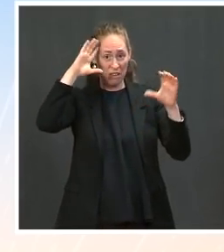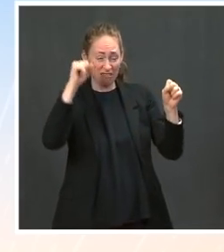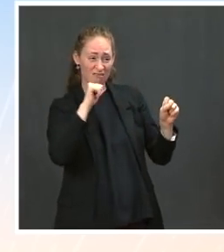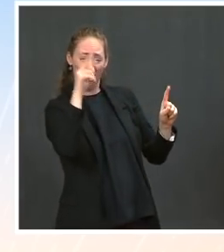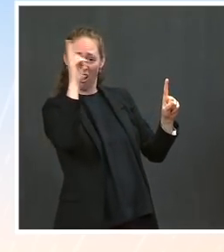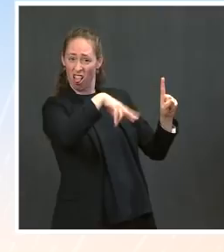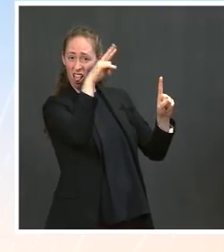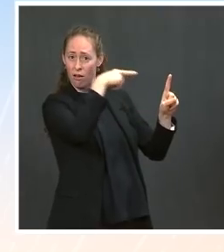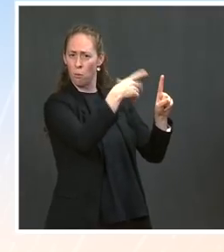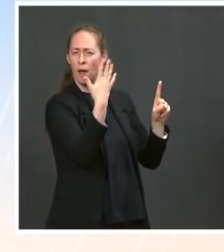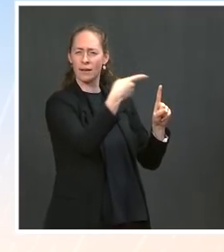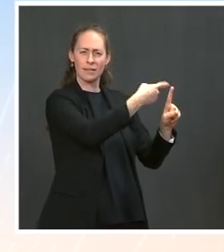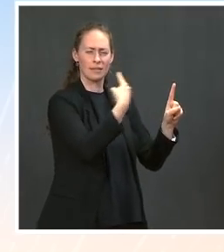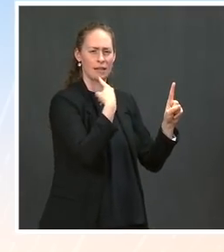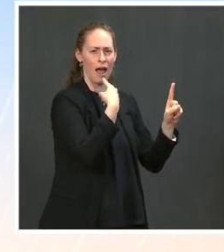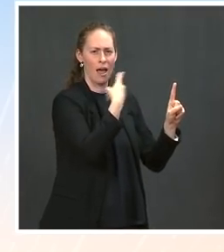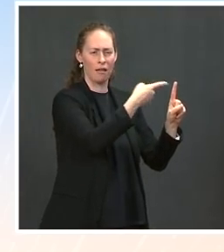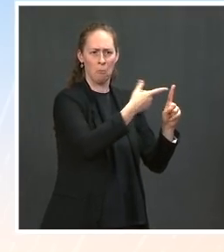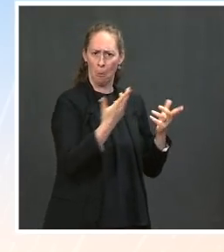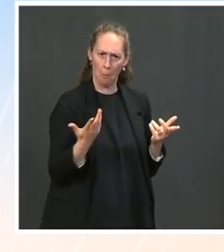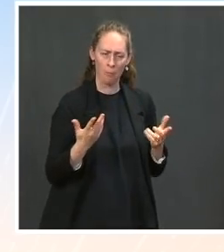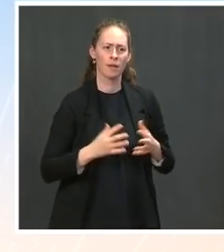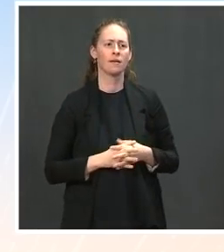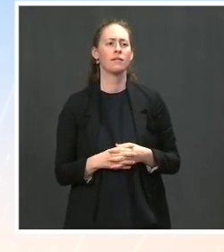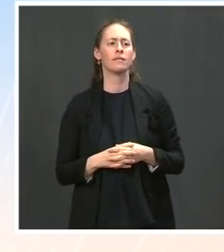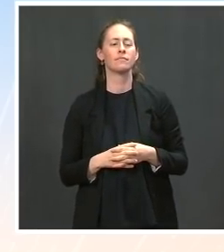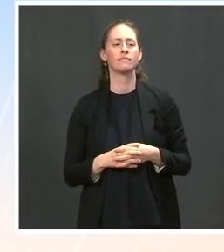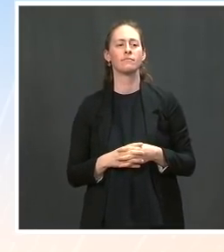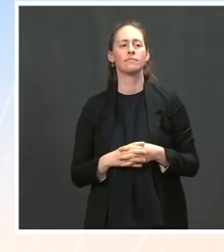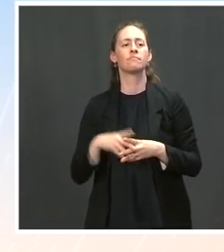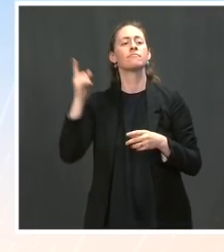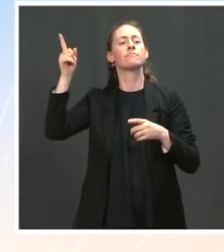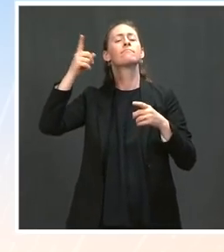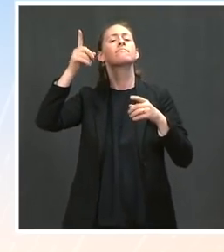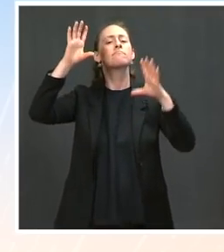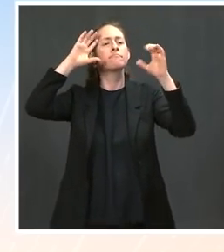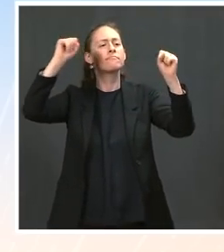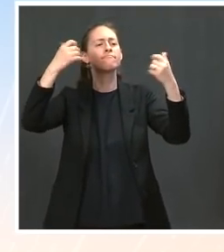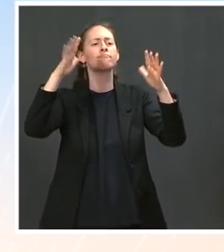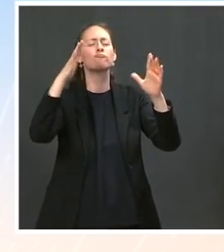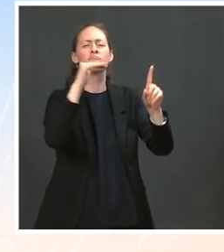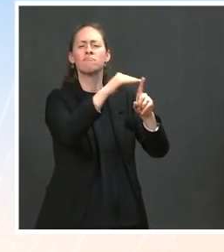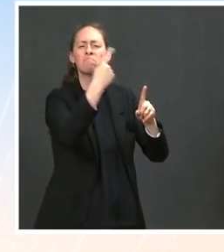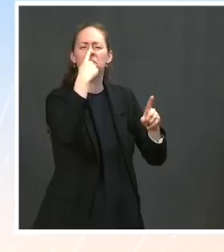further clarification of her own remarks, and I would certainly point you to that. And if we're looking -- in this scenario,